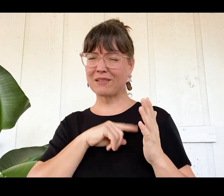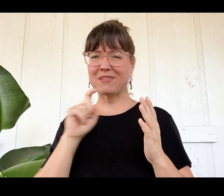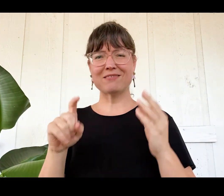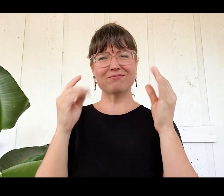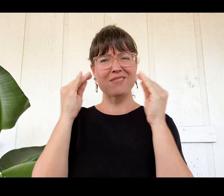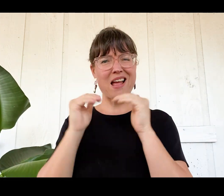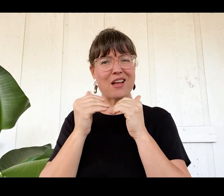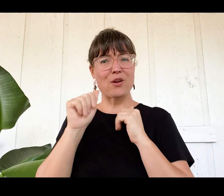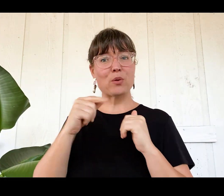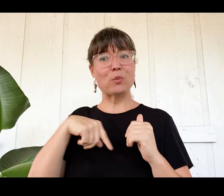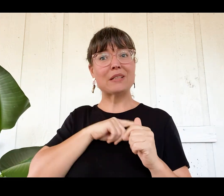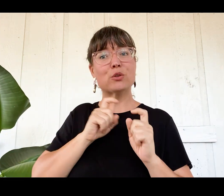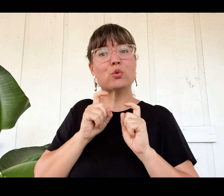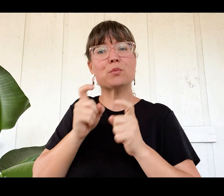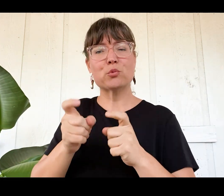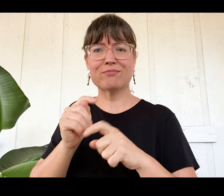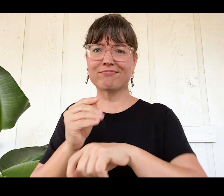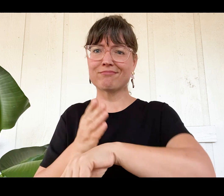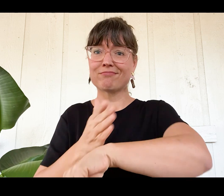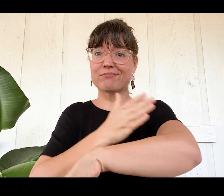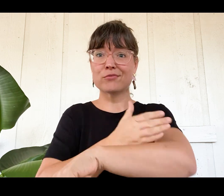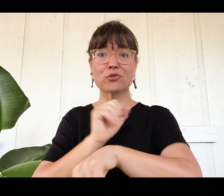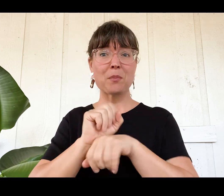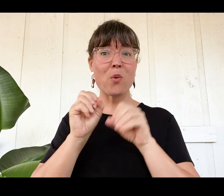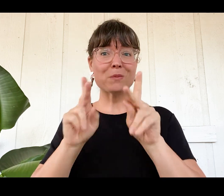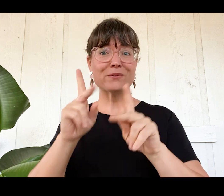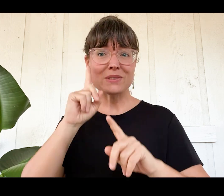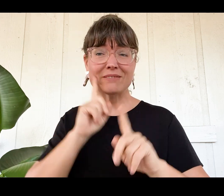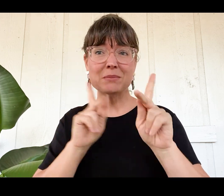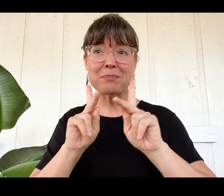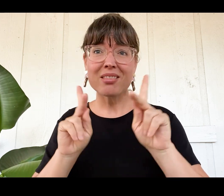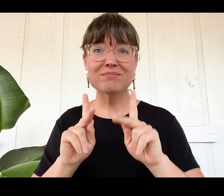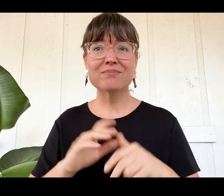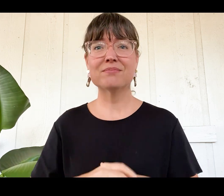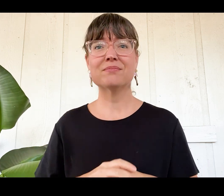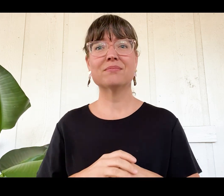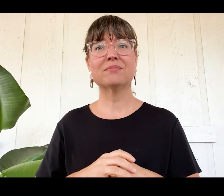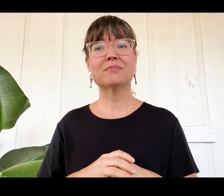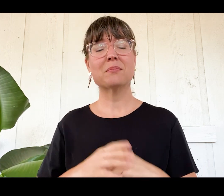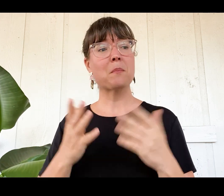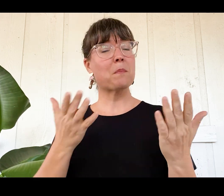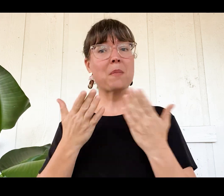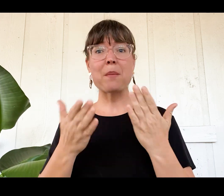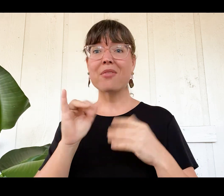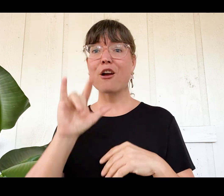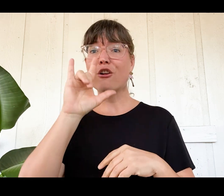to think about how we can contribute to improved job opportunities for deaf people.